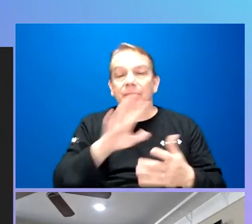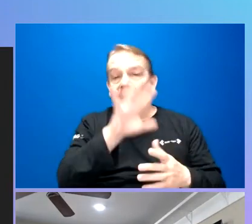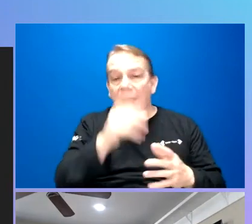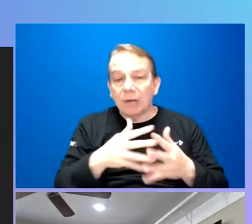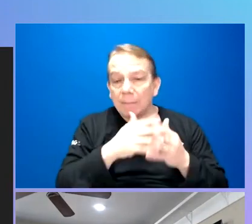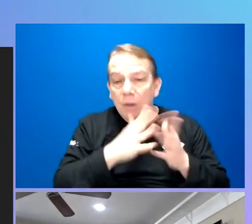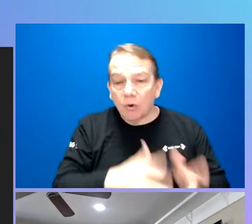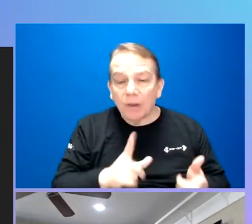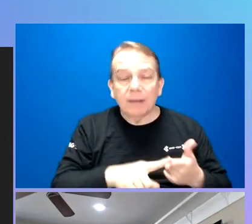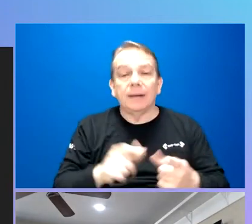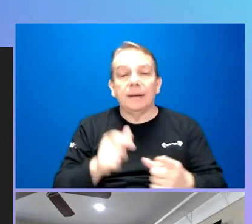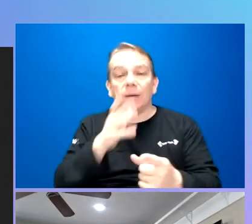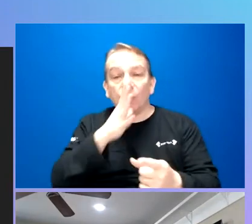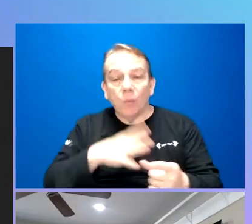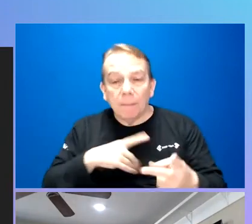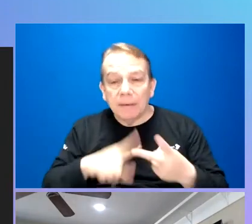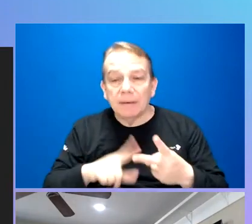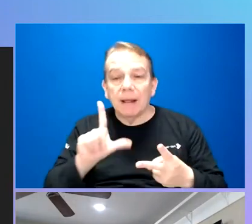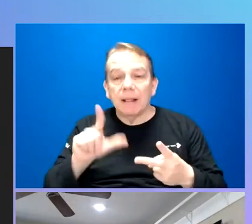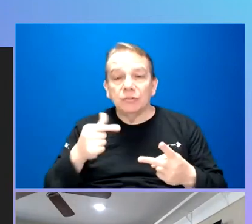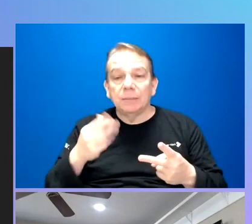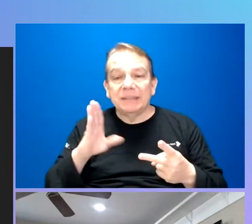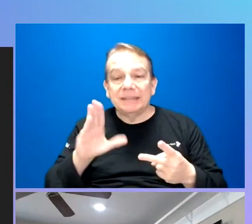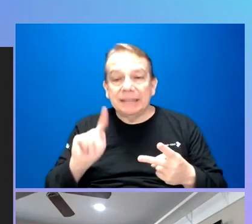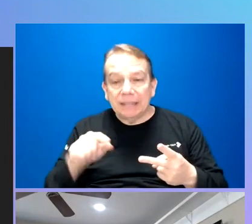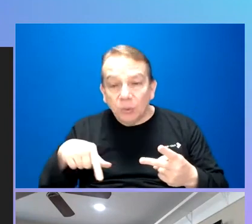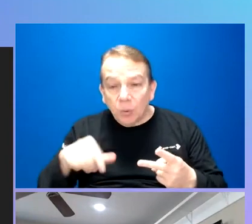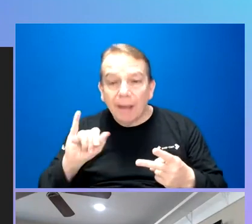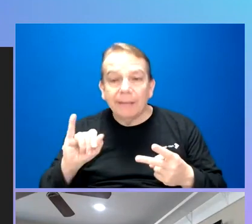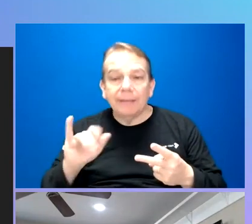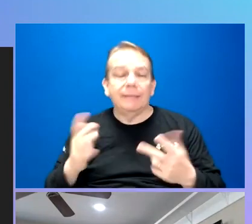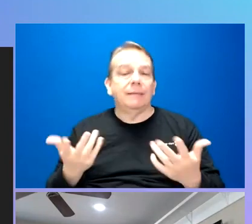, or people who met or LGBT, they all had disability parties.